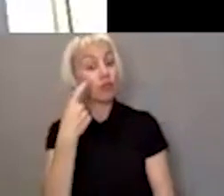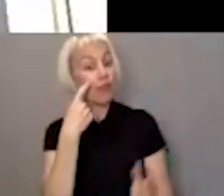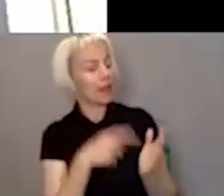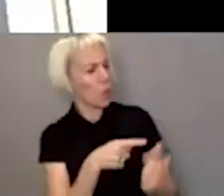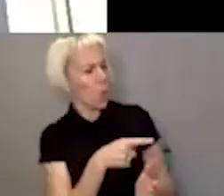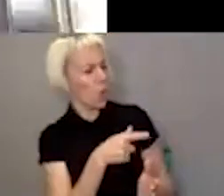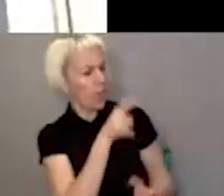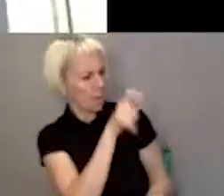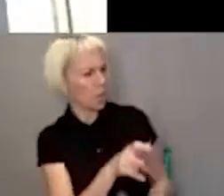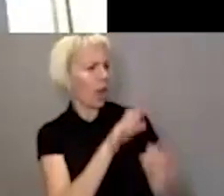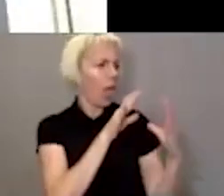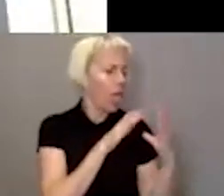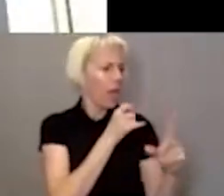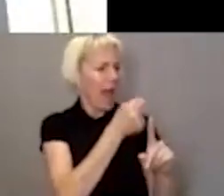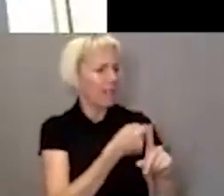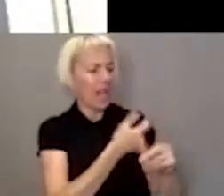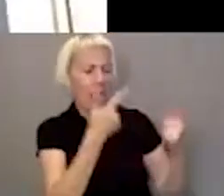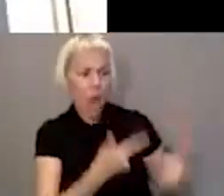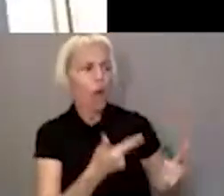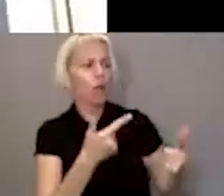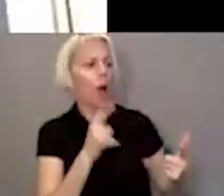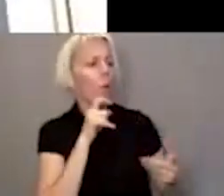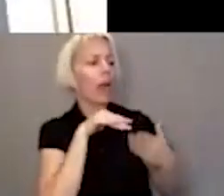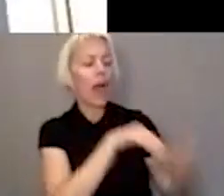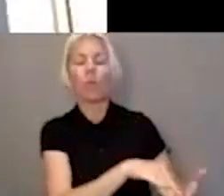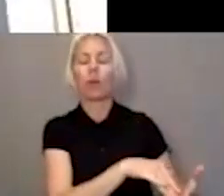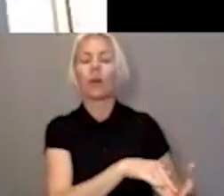it's about how much we're carrying and the responsibility which I happily take on every